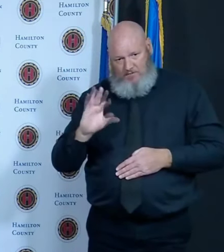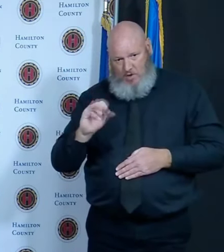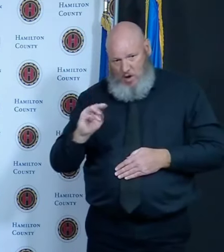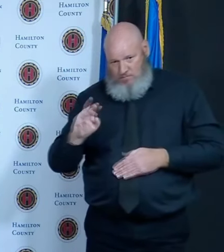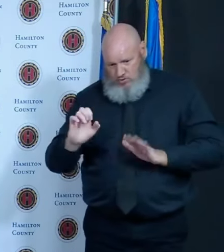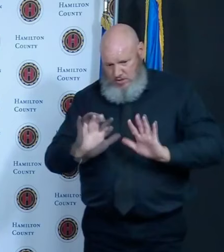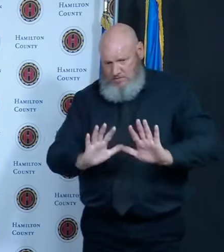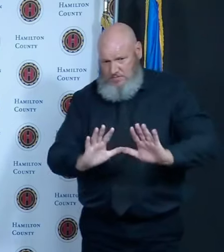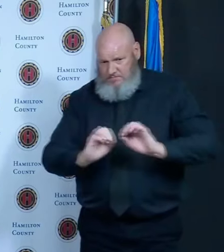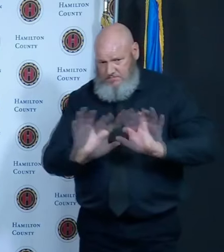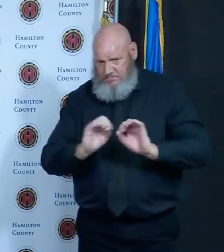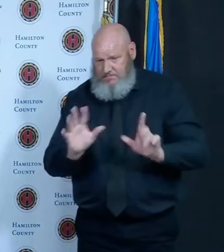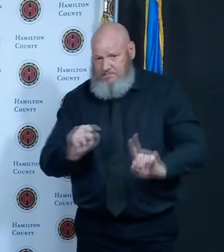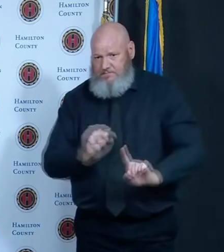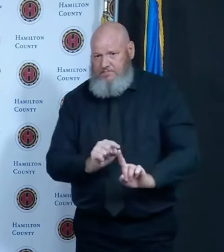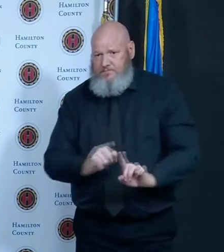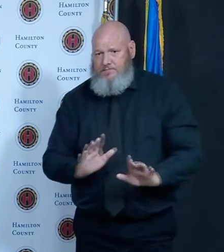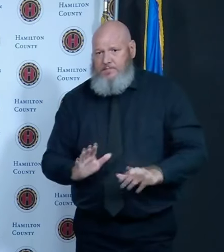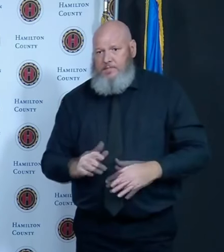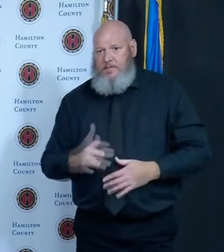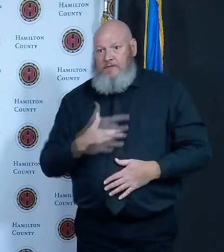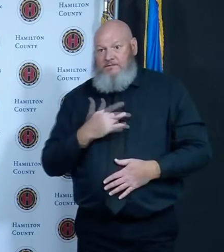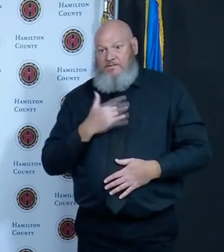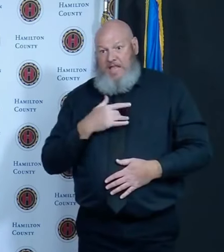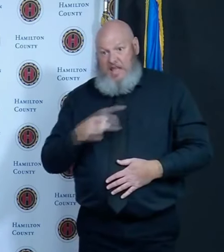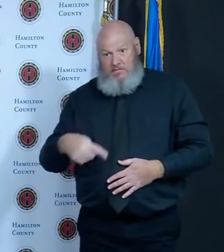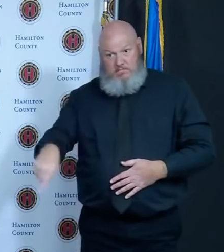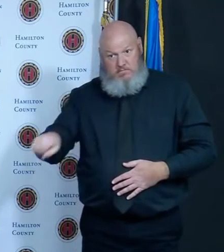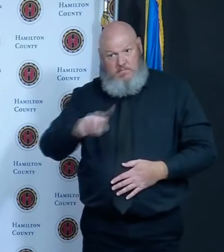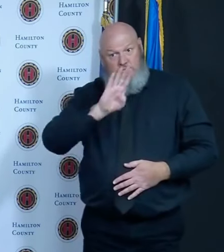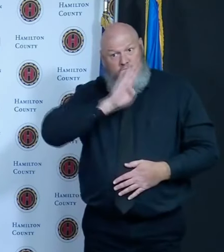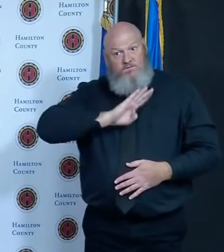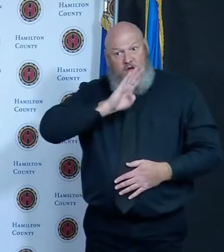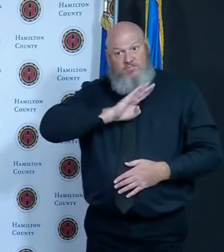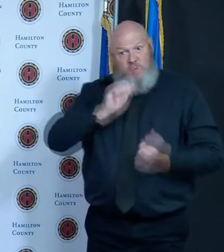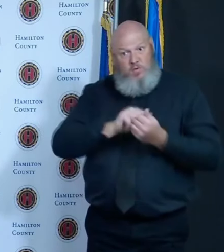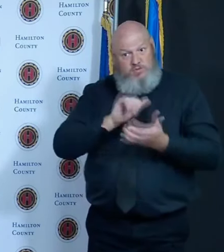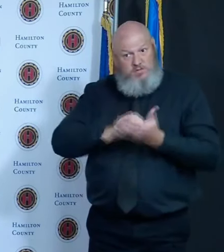reopen and any frustration they have I'm gonna speak to the flattening the